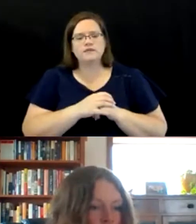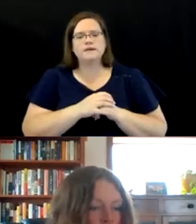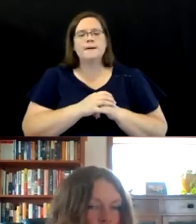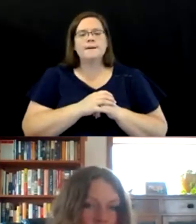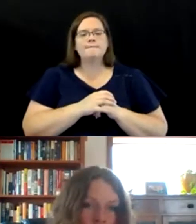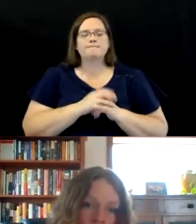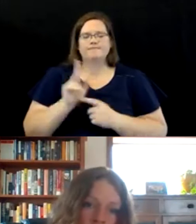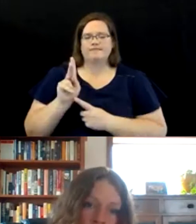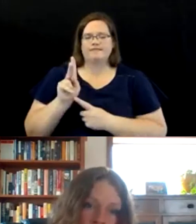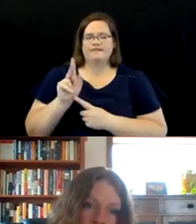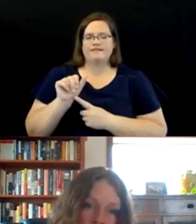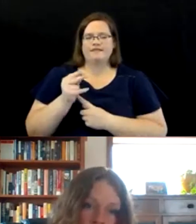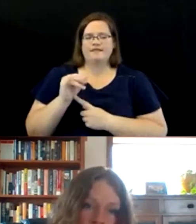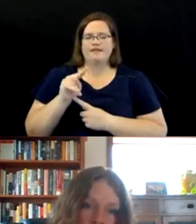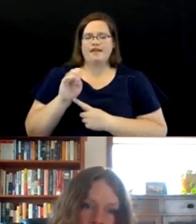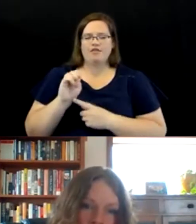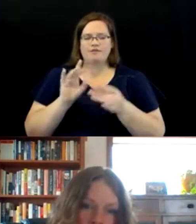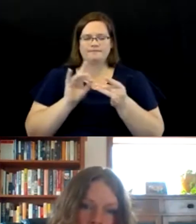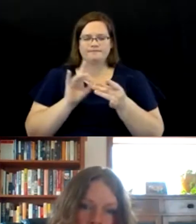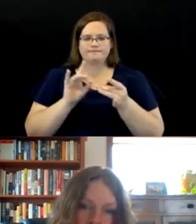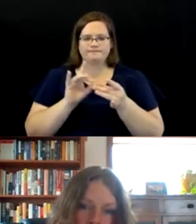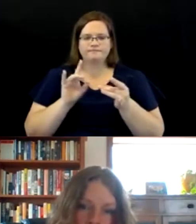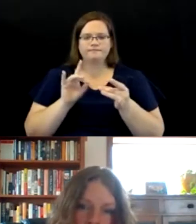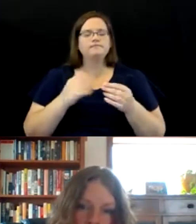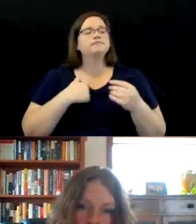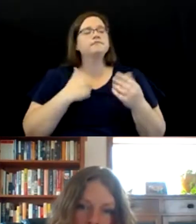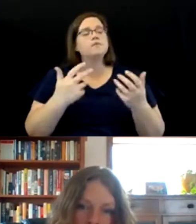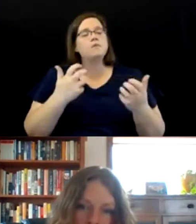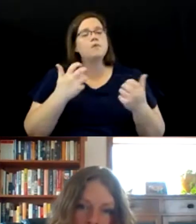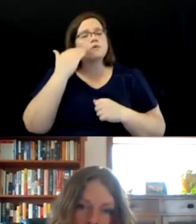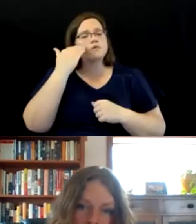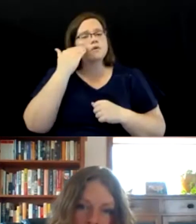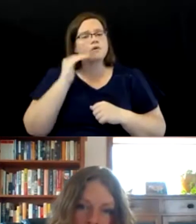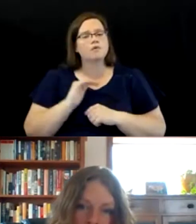I just want to know, do you have